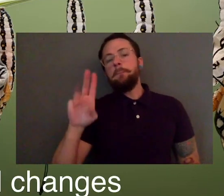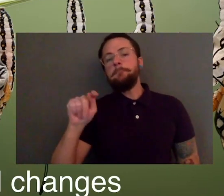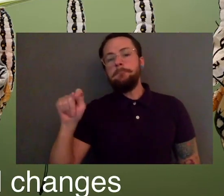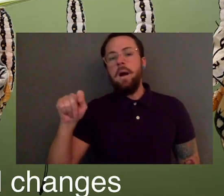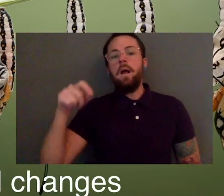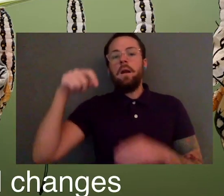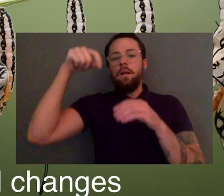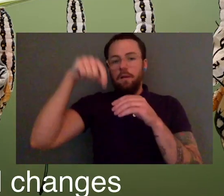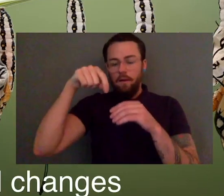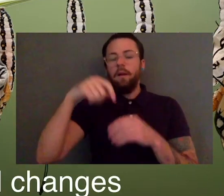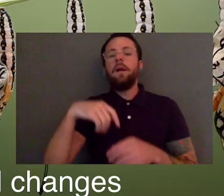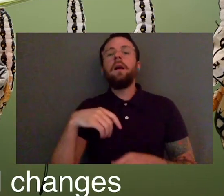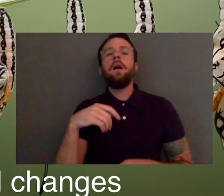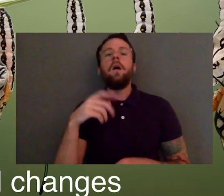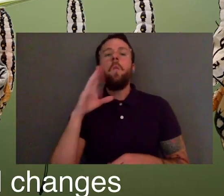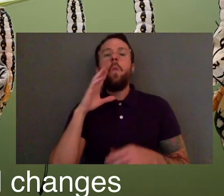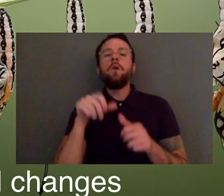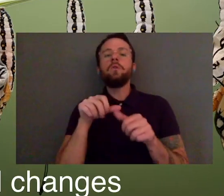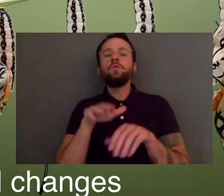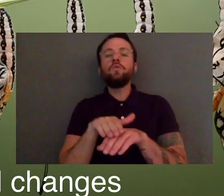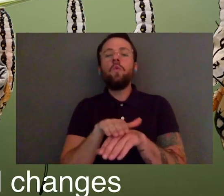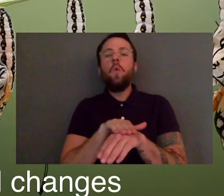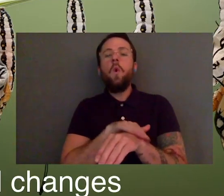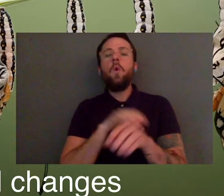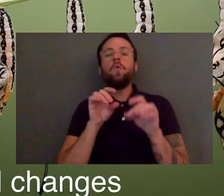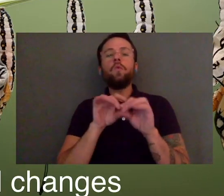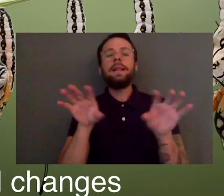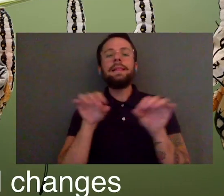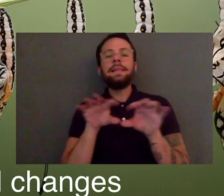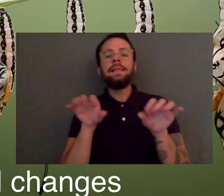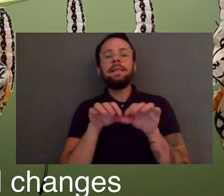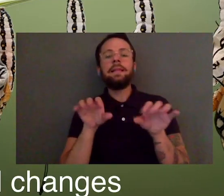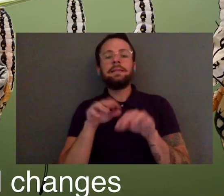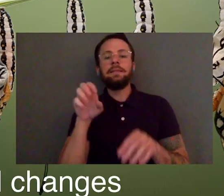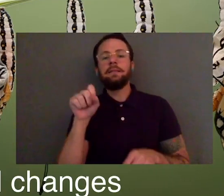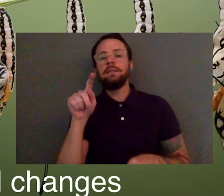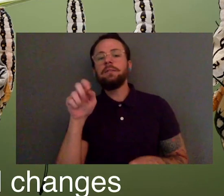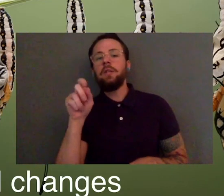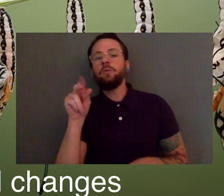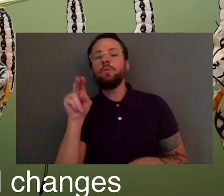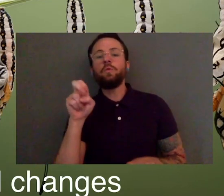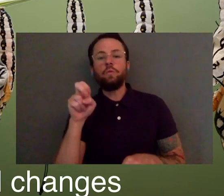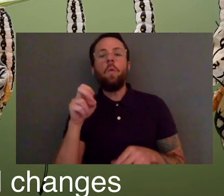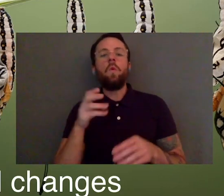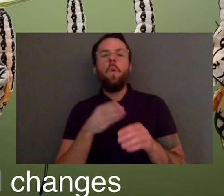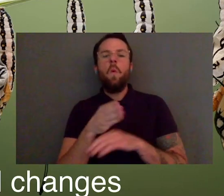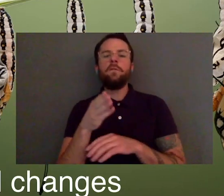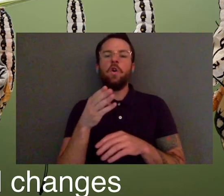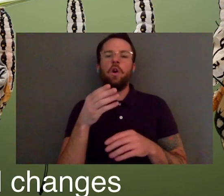Sometimes it's in a pen that is injected in the skin but what is important is that it